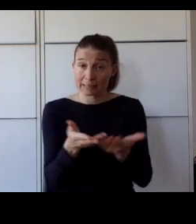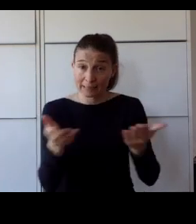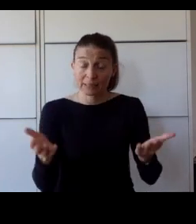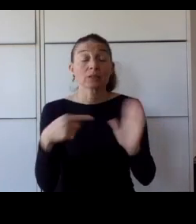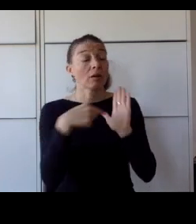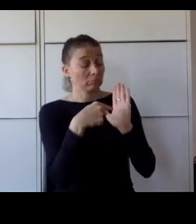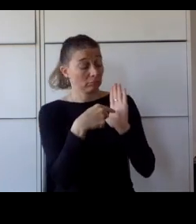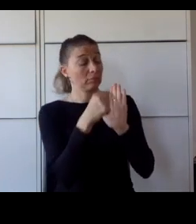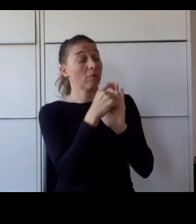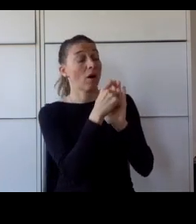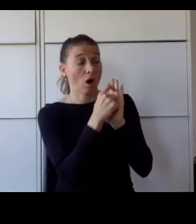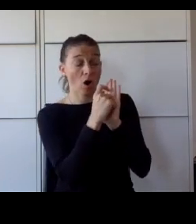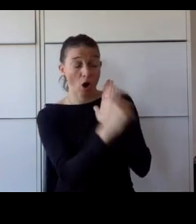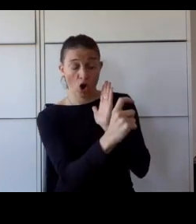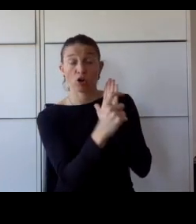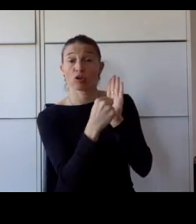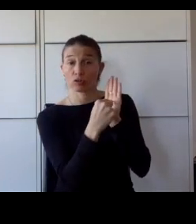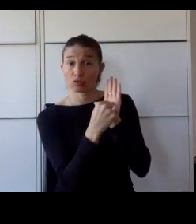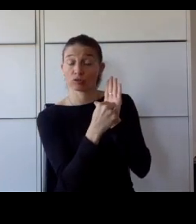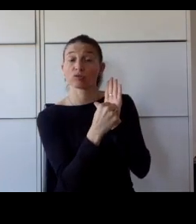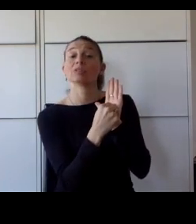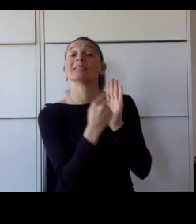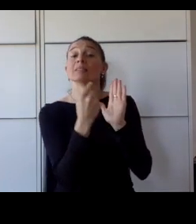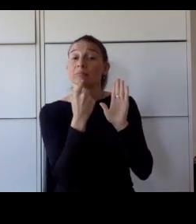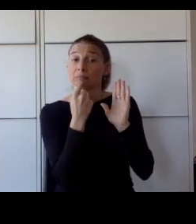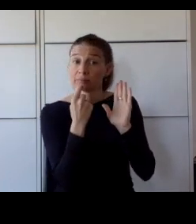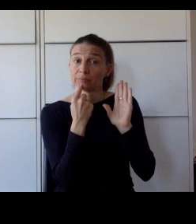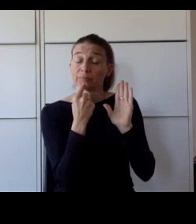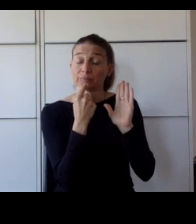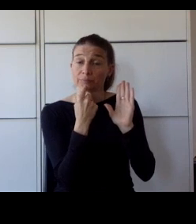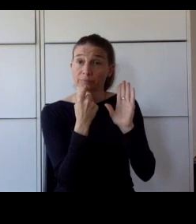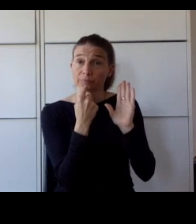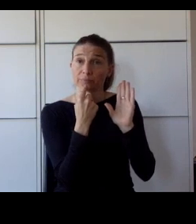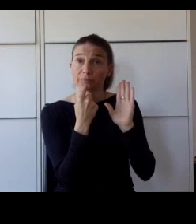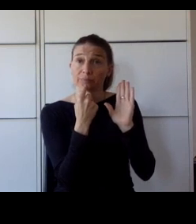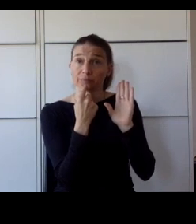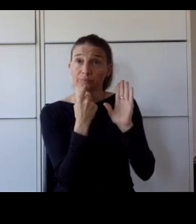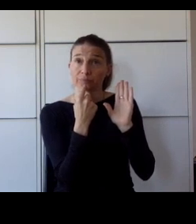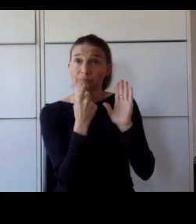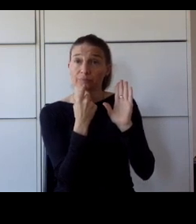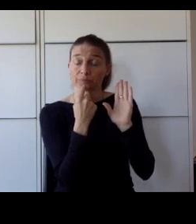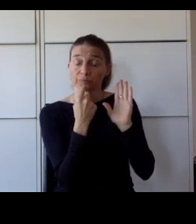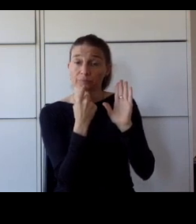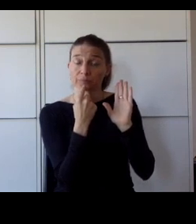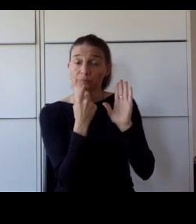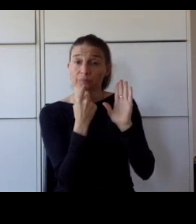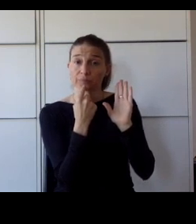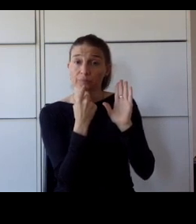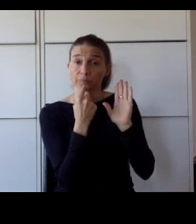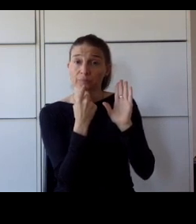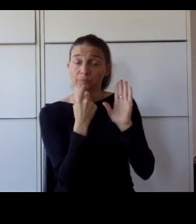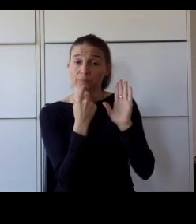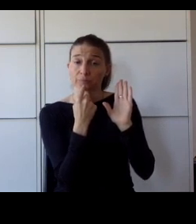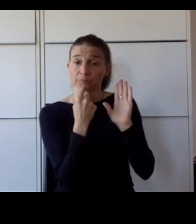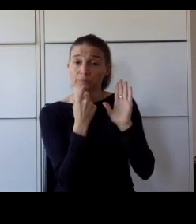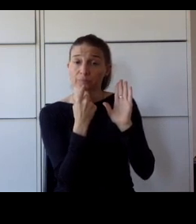the Code sets out the requirements or the objectives